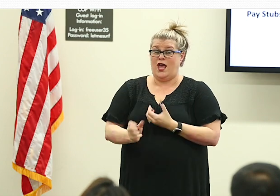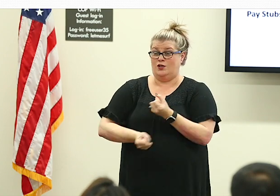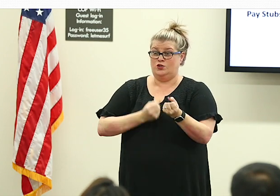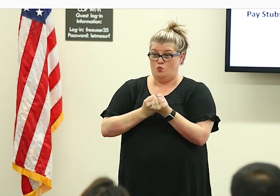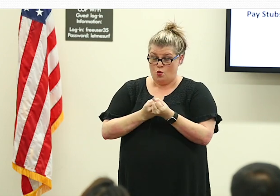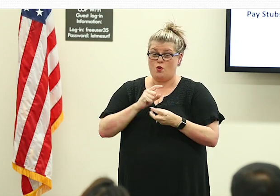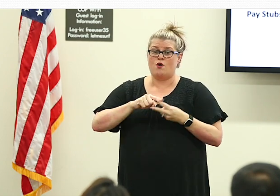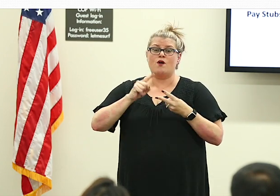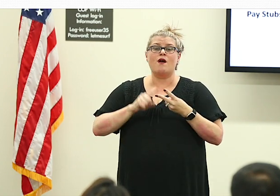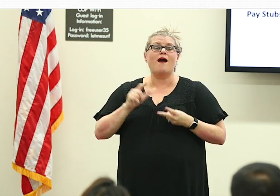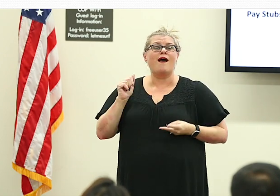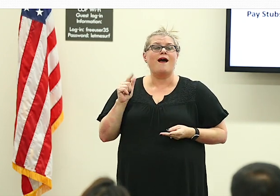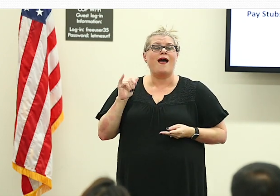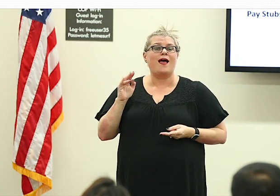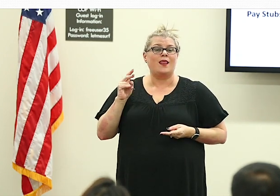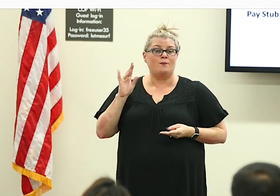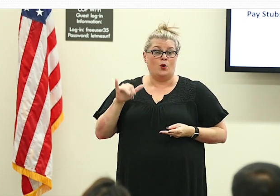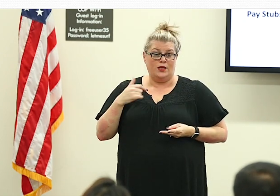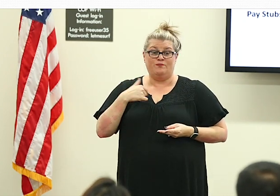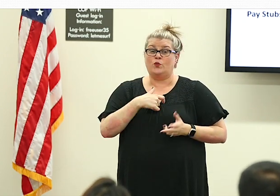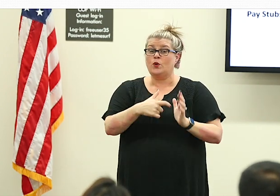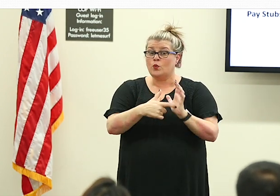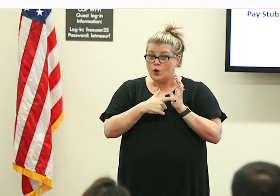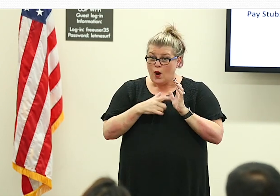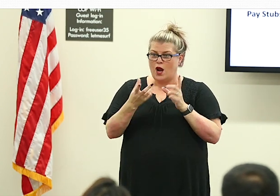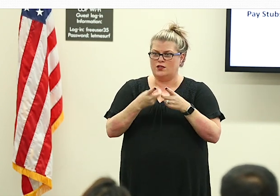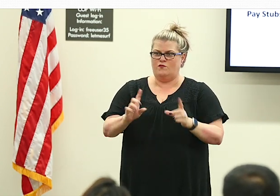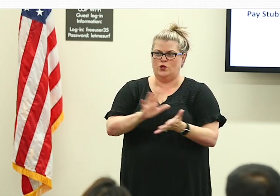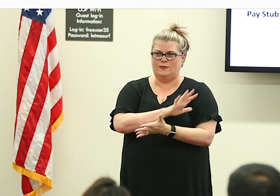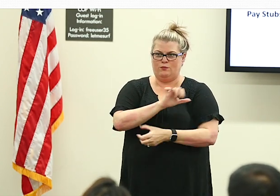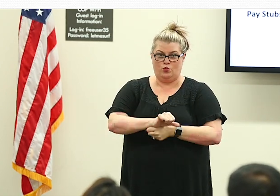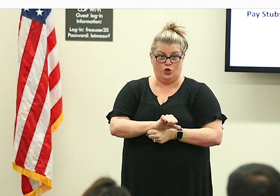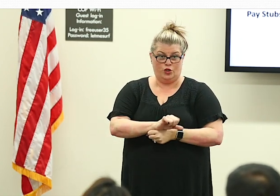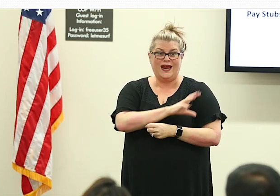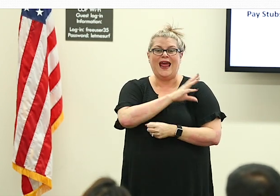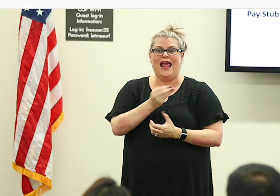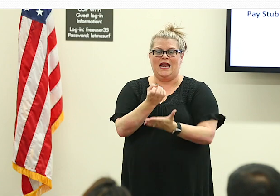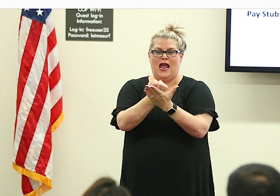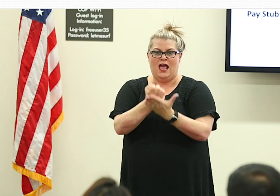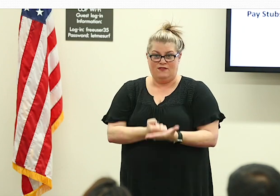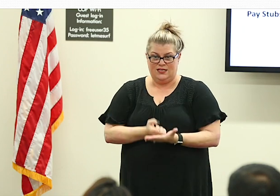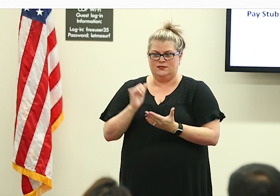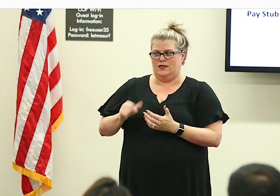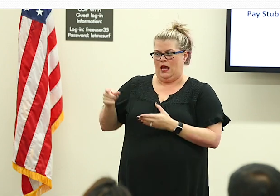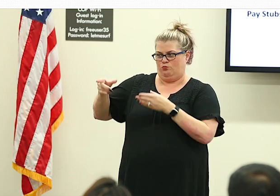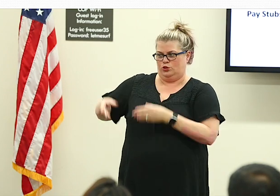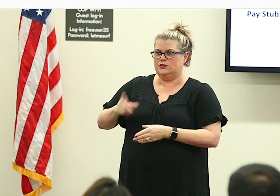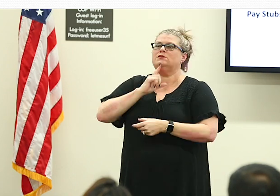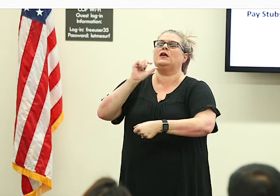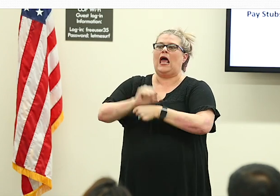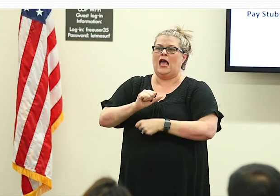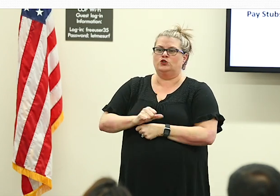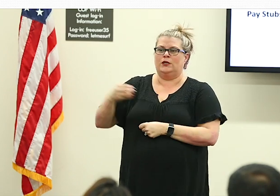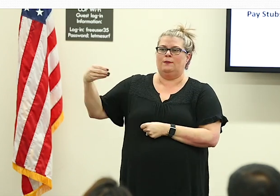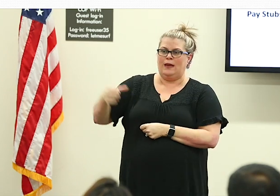we require a divorce decree and evidence that payments are actually being made. We have to have both of those things.